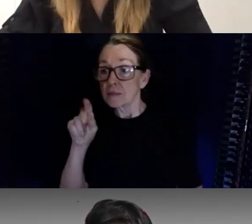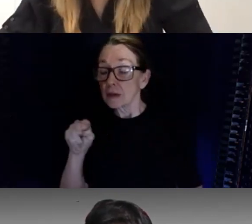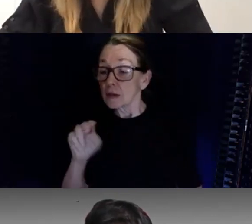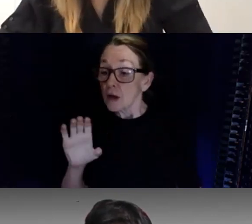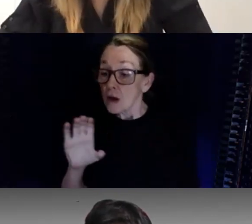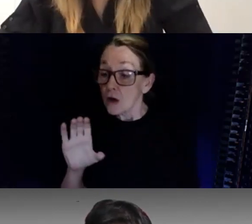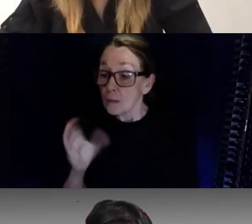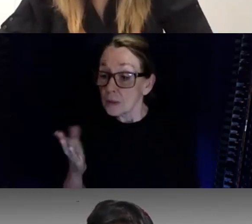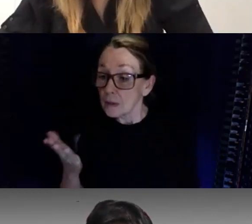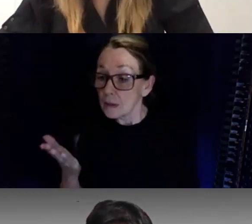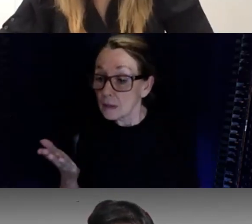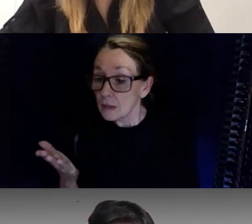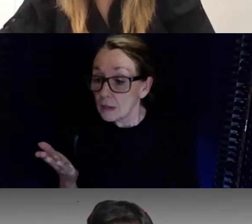IS THAT SOMETHING MORE THAT THE DEPARTMENT OF HEALTH WOULD REACH OUT, AS WELL, OR IS THAT SOMETHING WE CAN TALK TO A LIAISON FROM LIFESPAN?